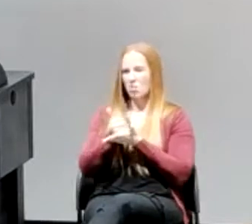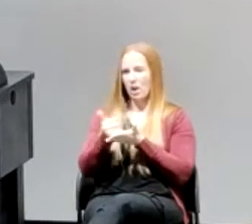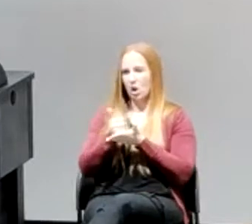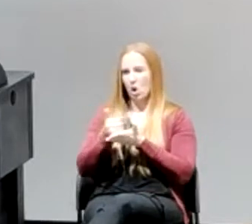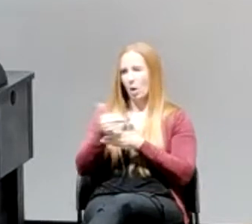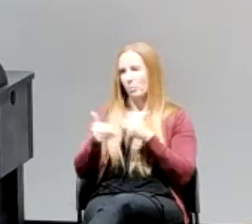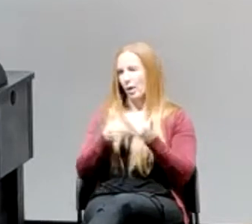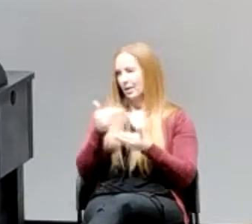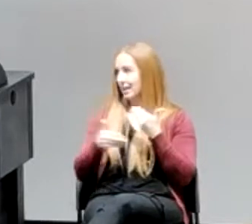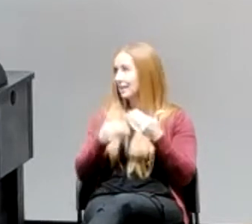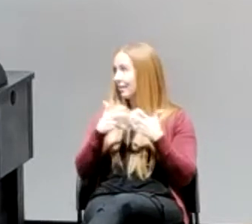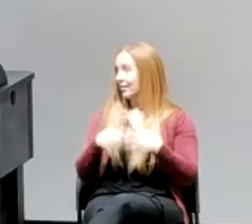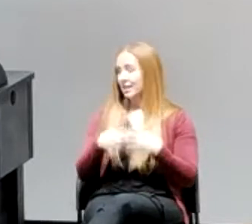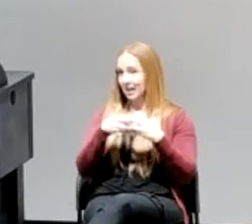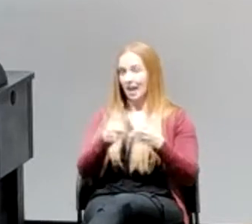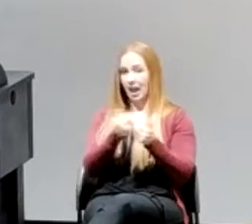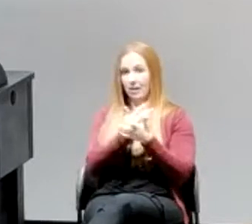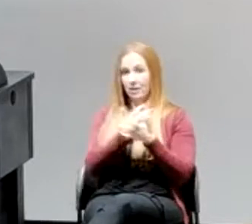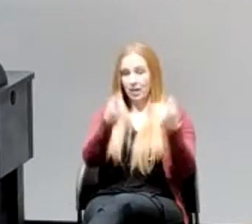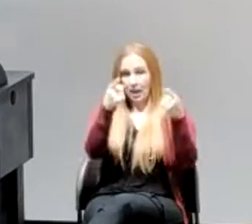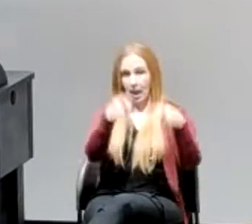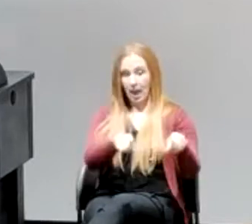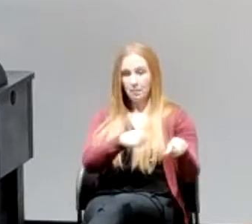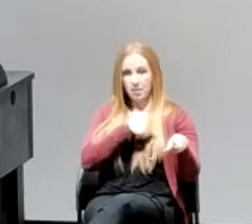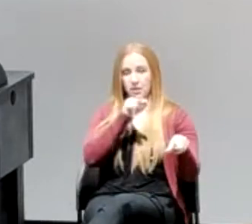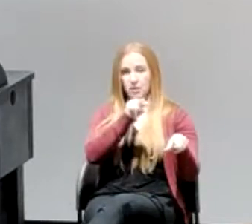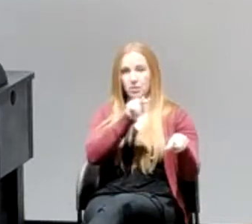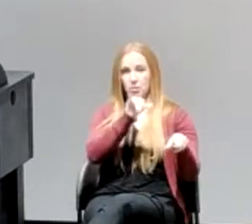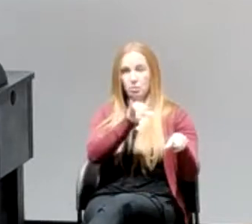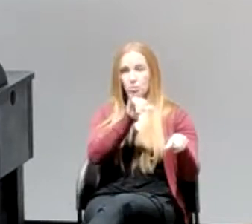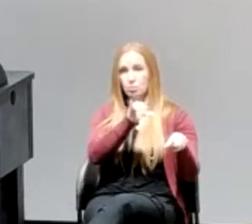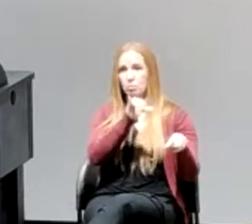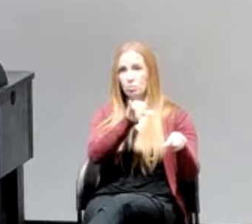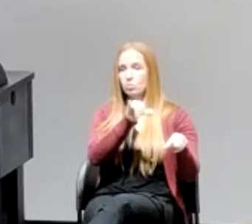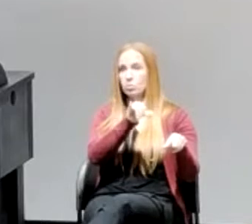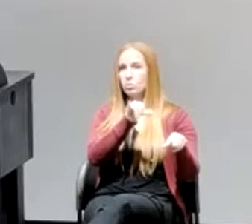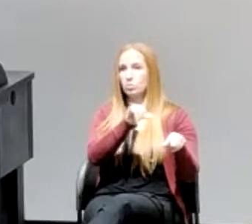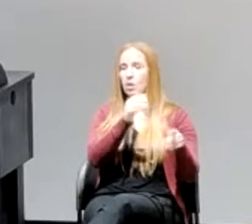to Las Vegas and they were continue open and receptive to moving to sin city with their families and